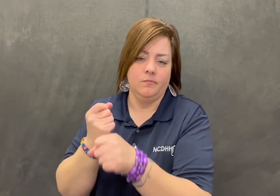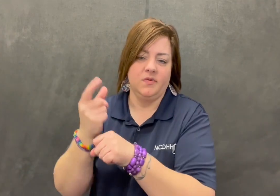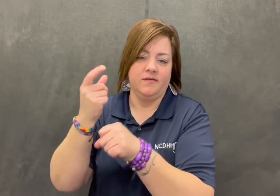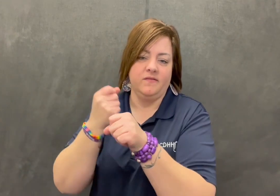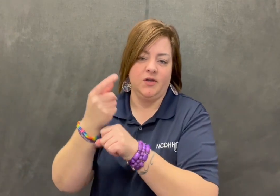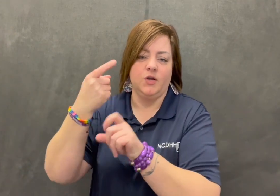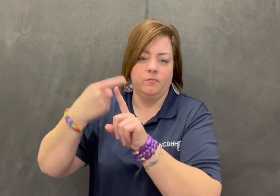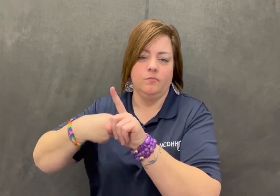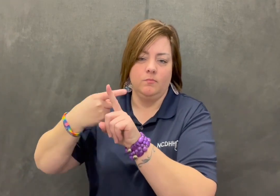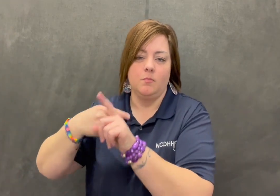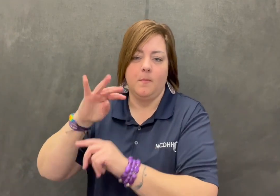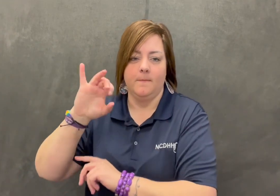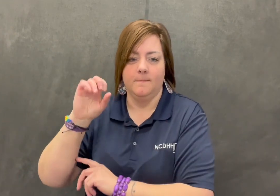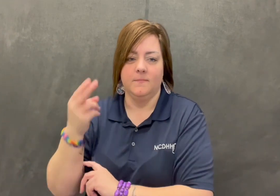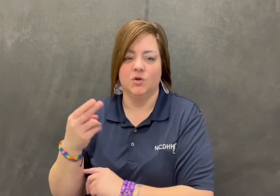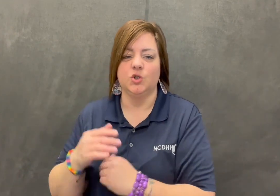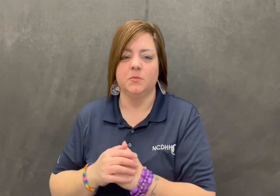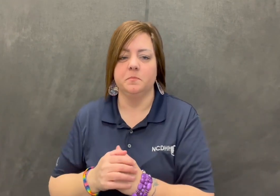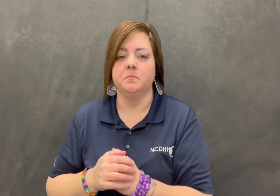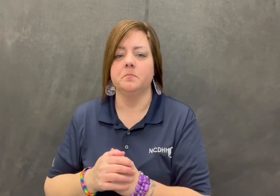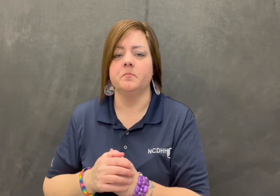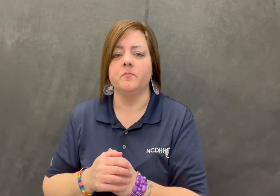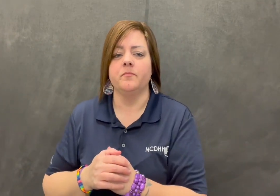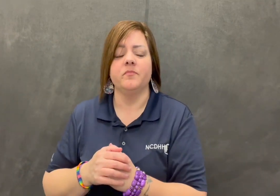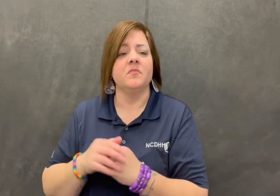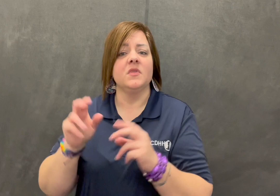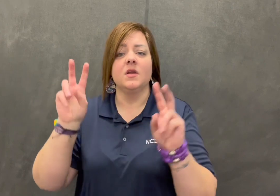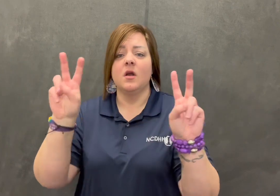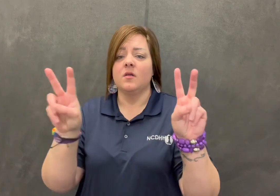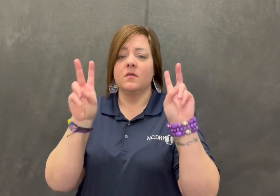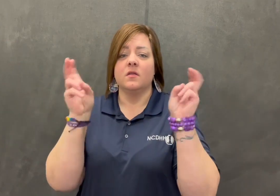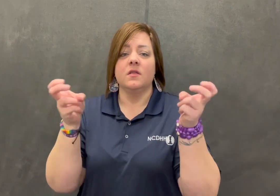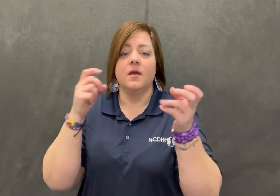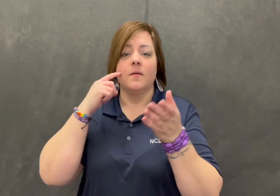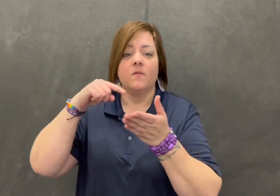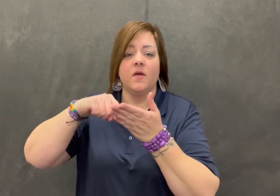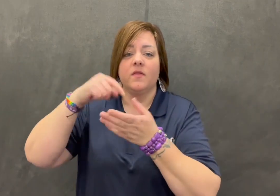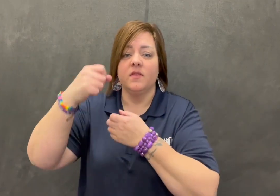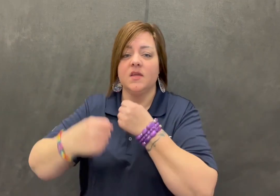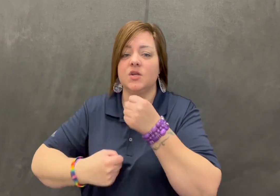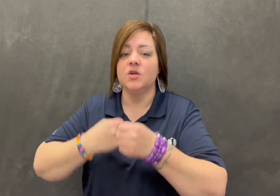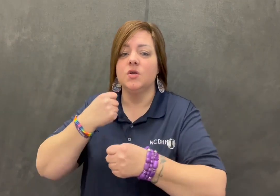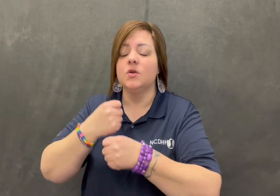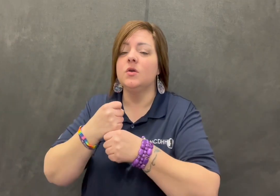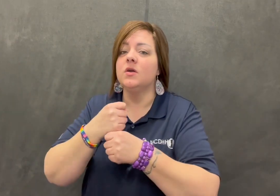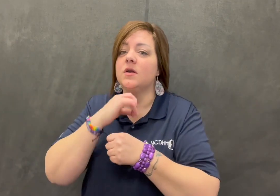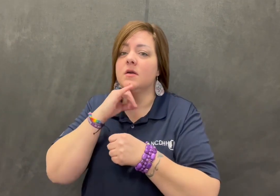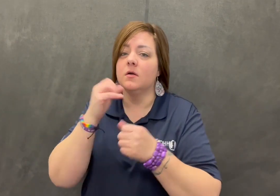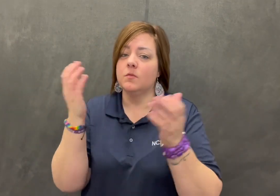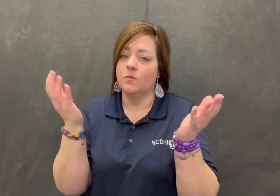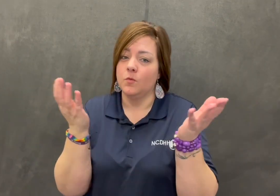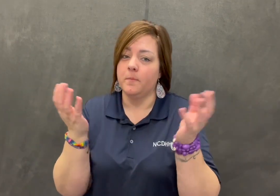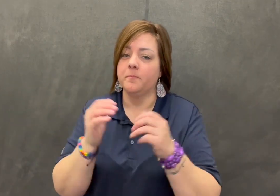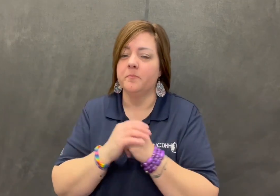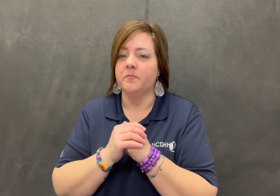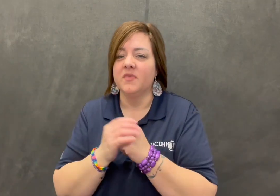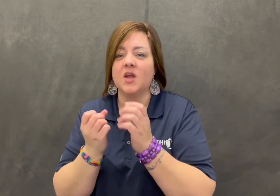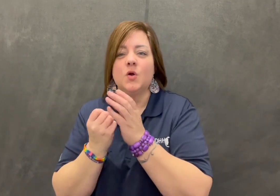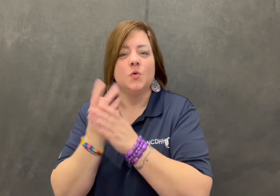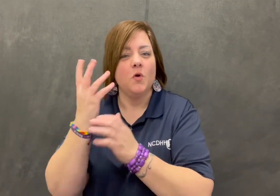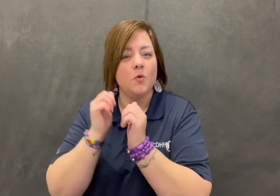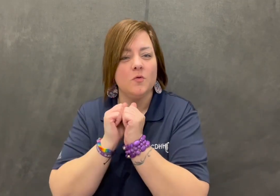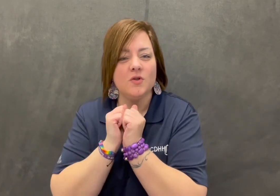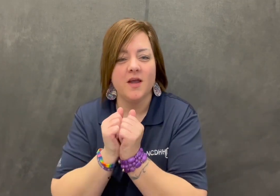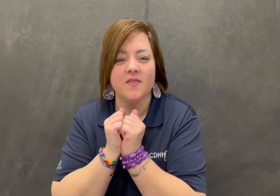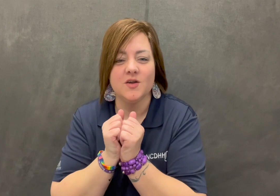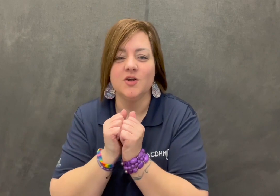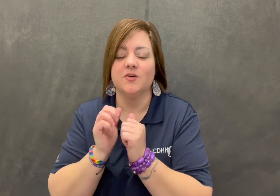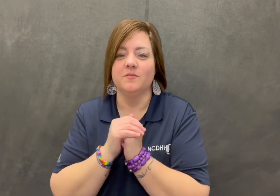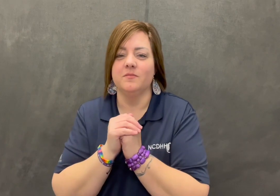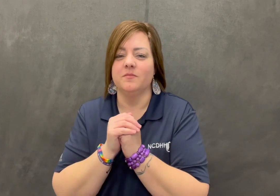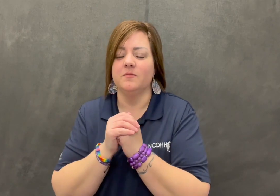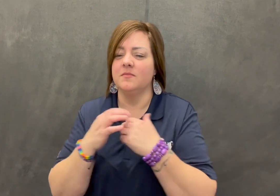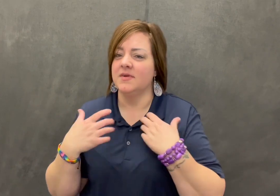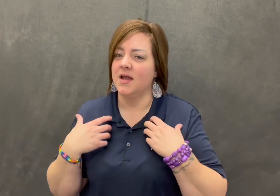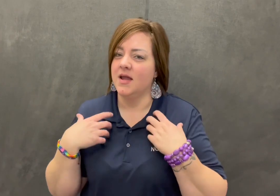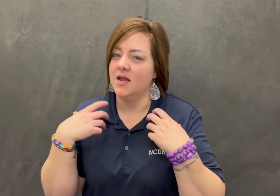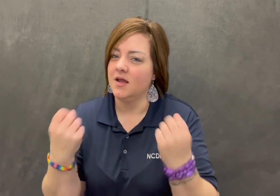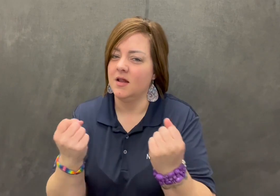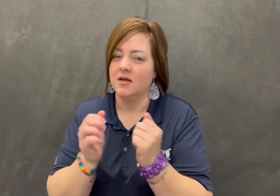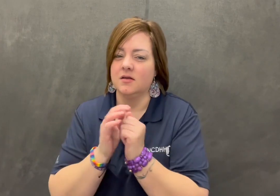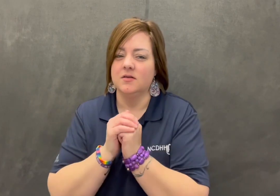of March as a women's herstory month. This year's theme is grow together heal together